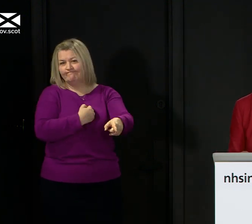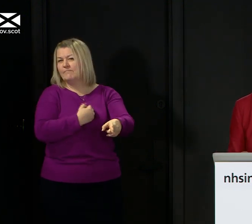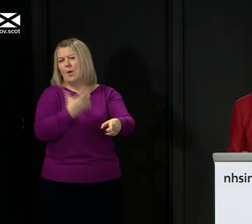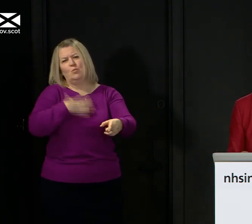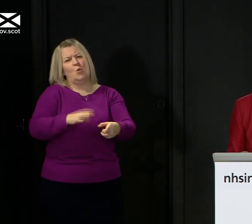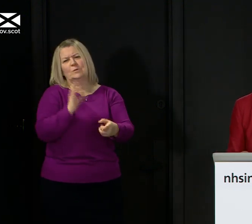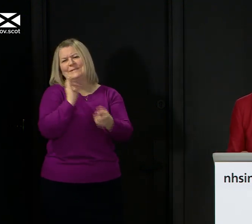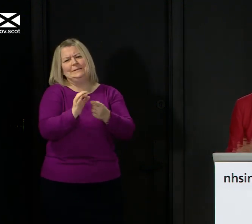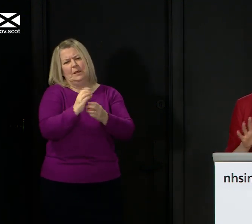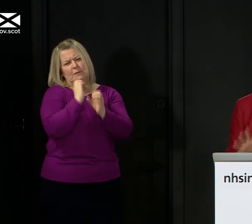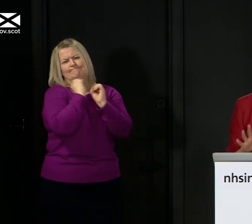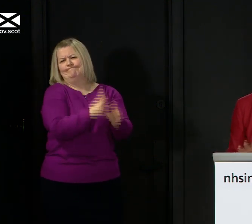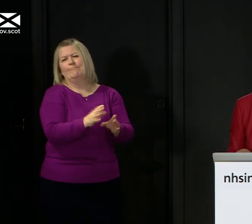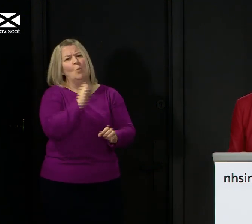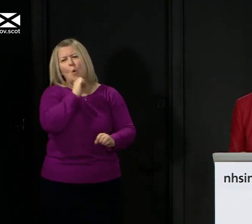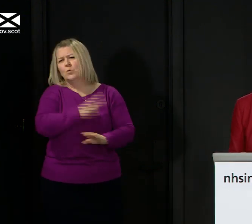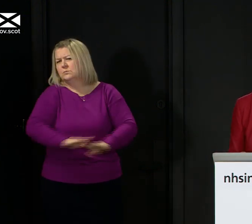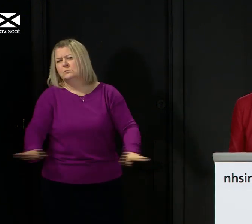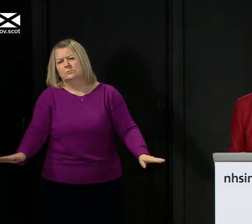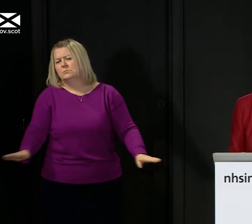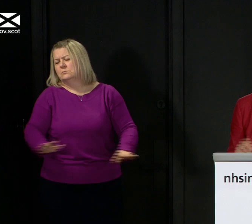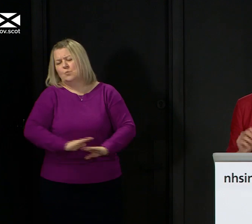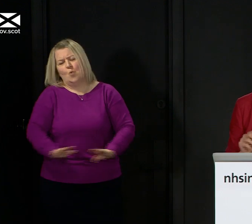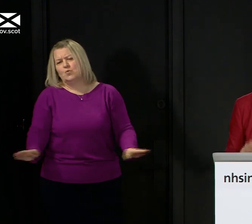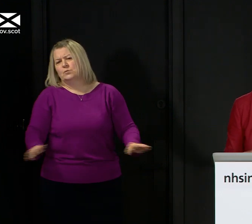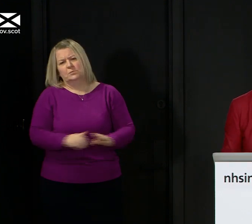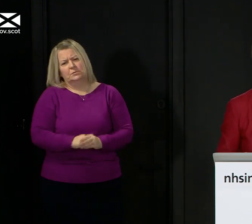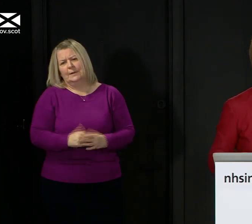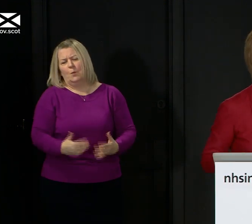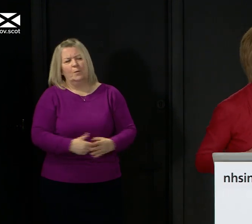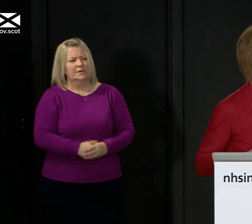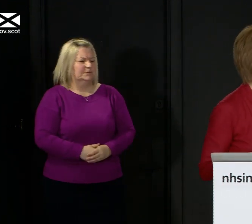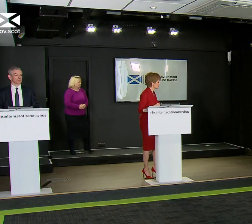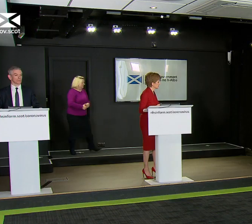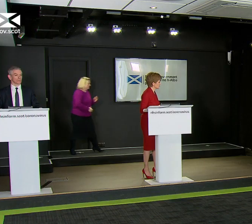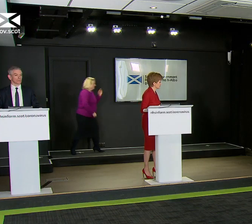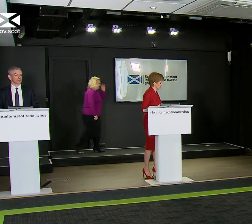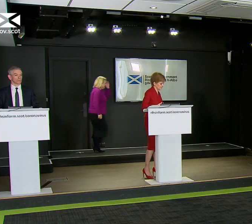more detail about the specific circumstances of that right at this moment. Jeane?